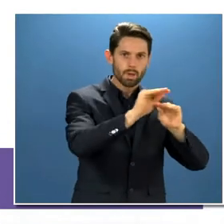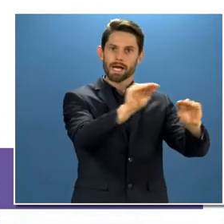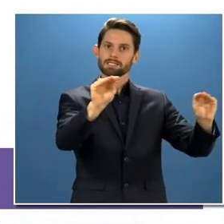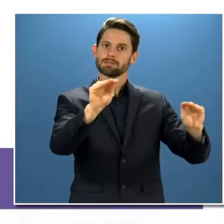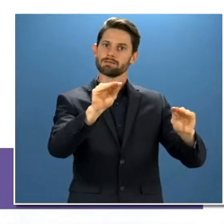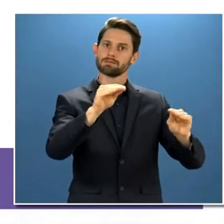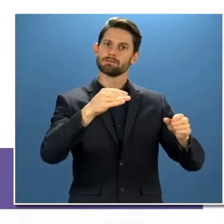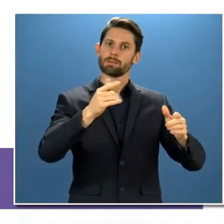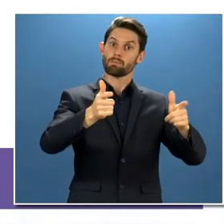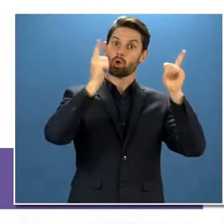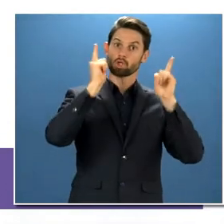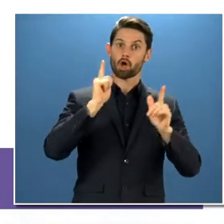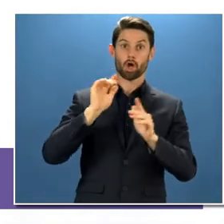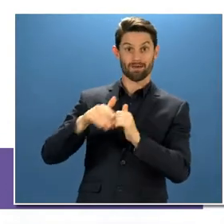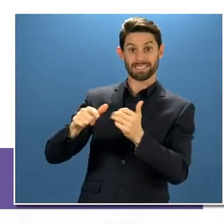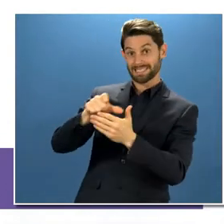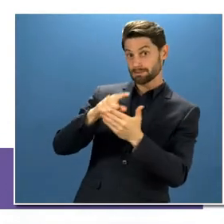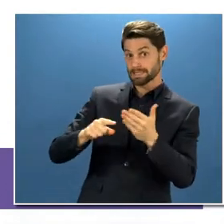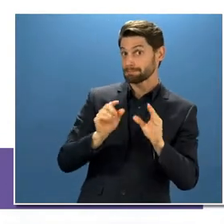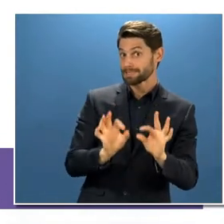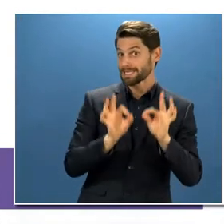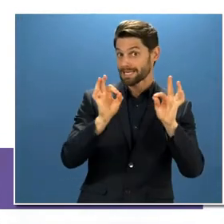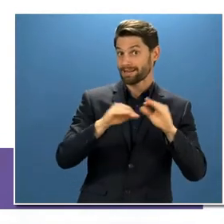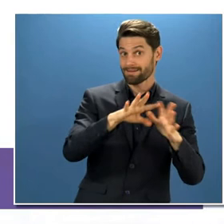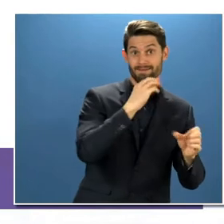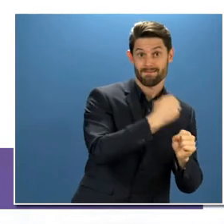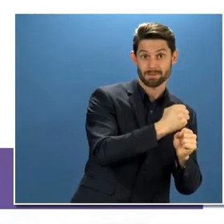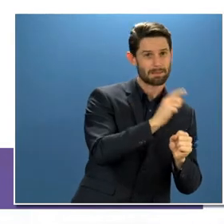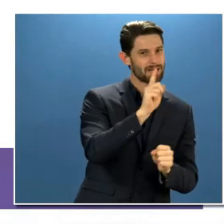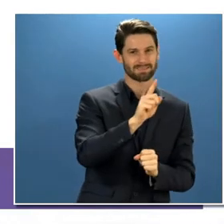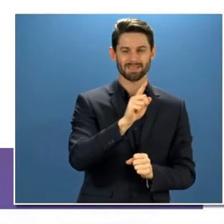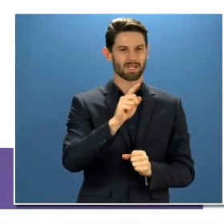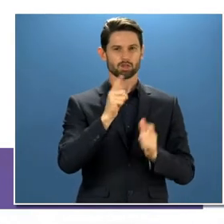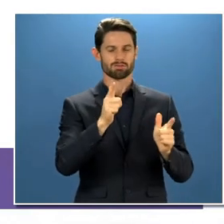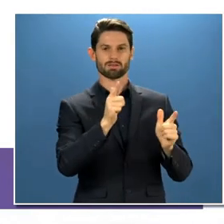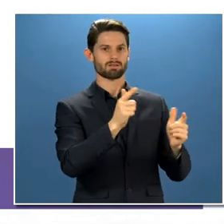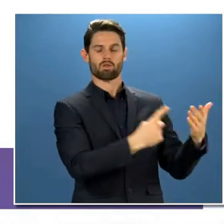but what I would say is we need a centralised approach to that that is more comprehensive in nature.